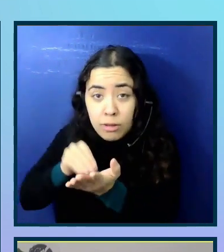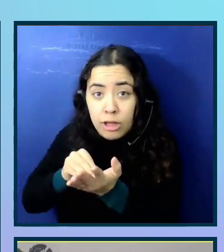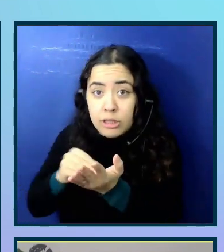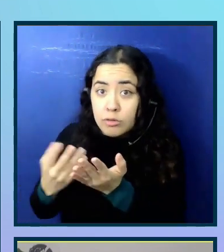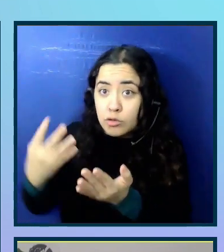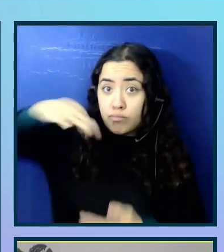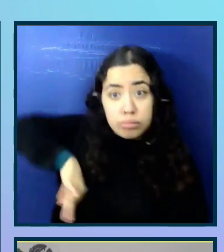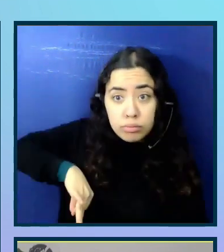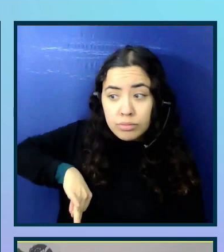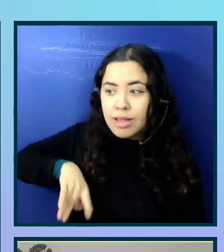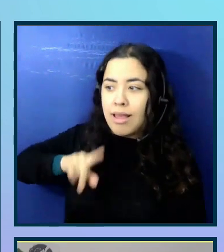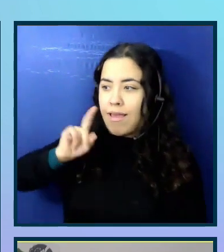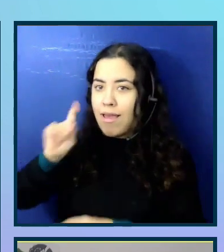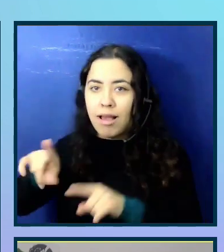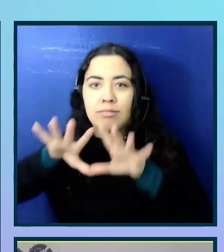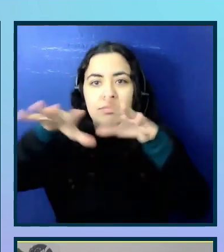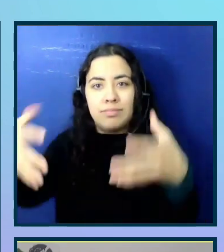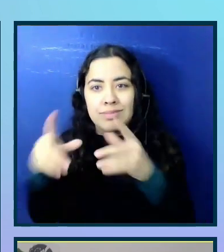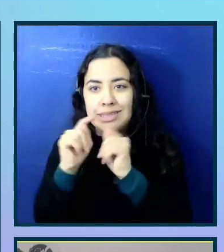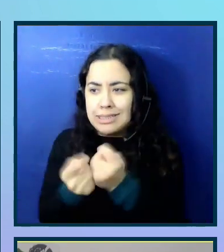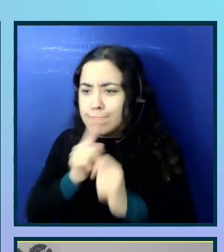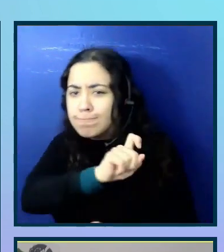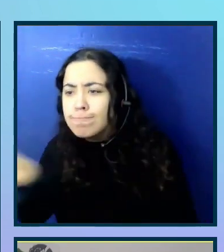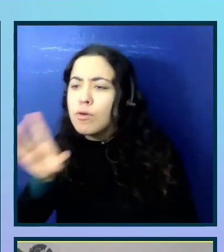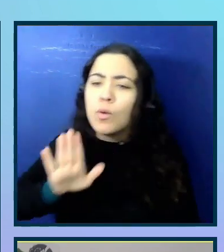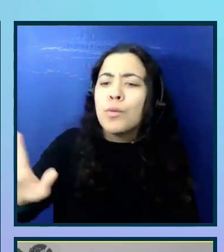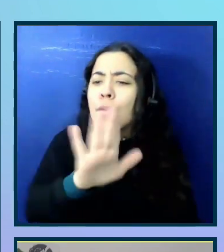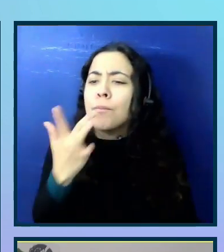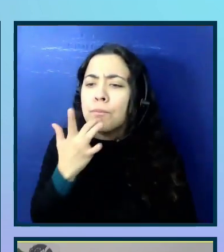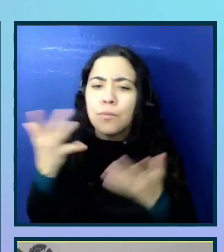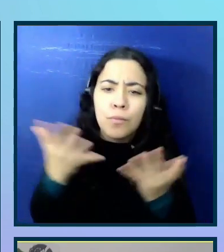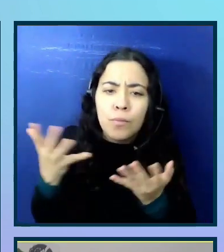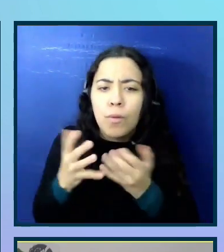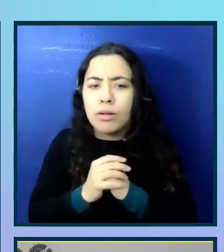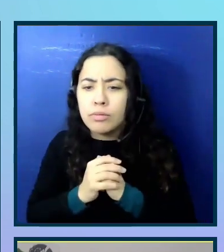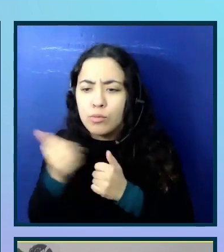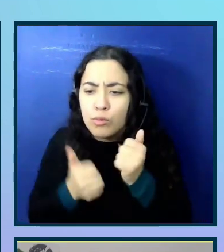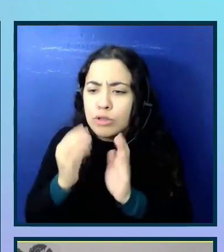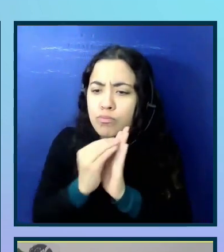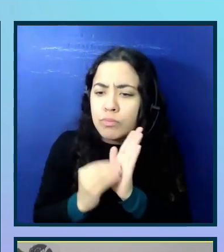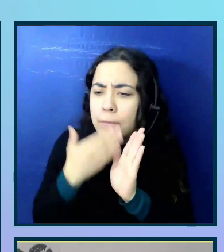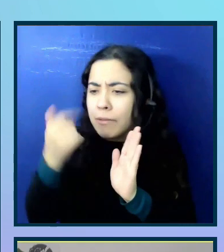ask your team about what they prefer and what kind of format works best for them.